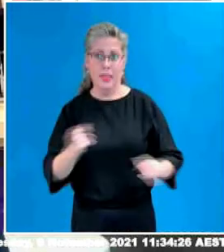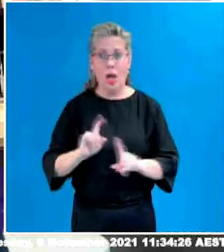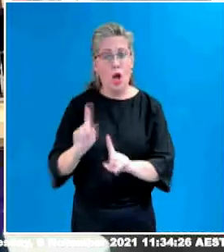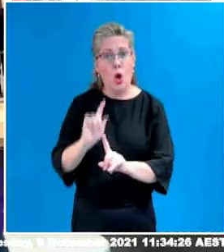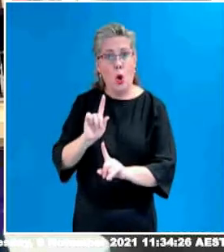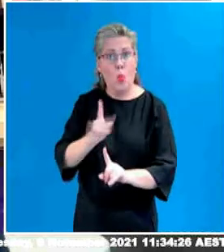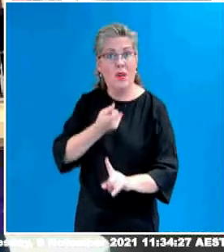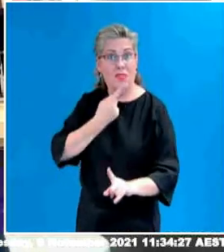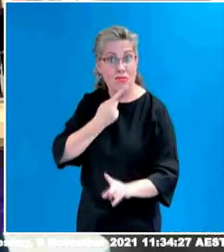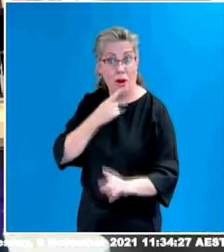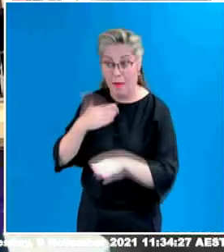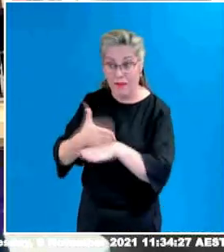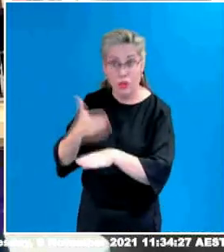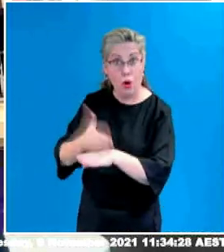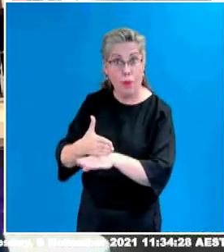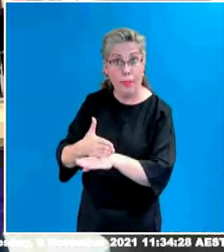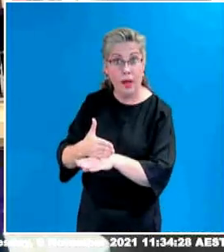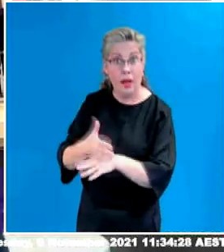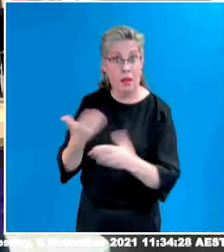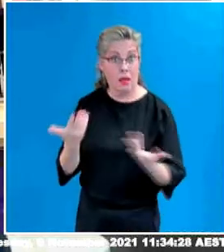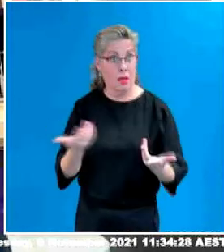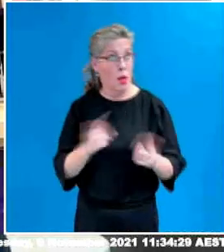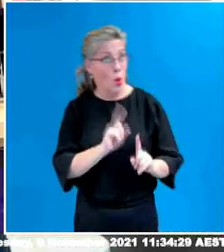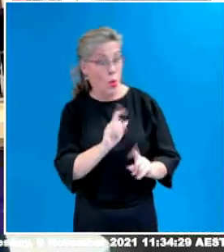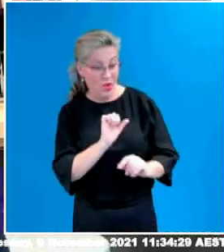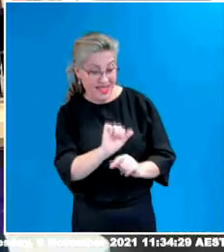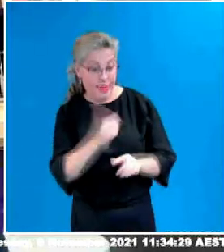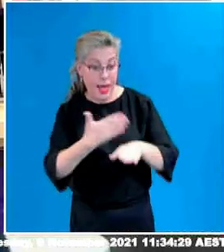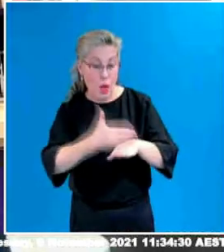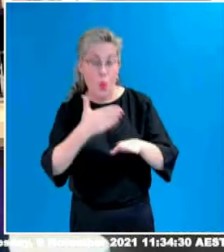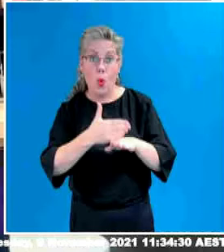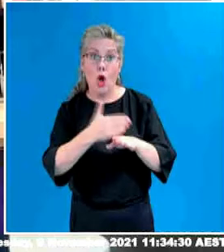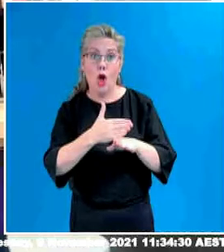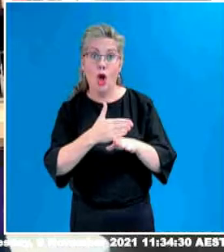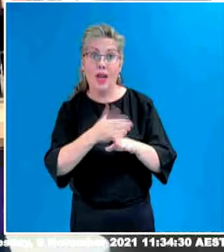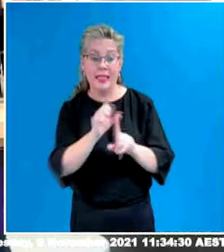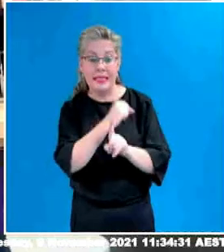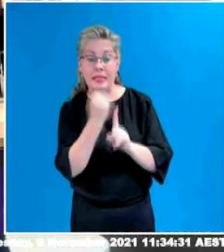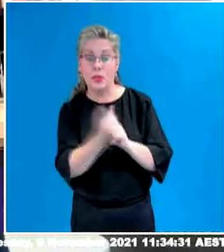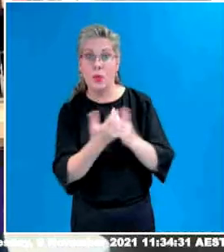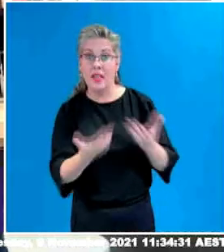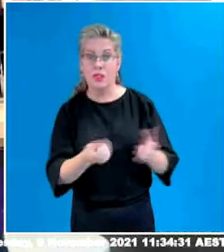I think the first step is very much a data gathering, if you like, identifying